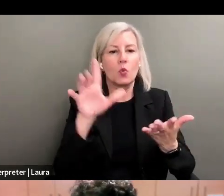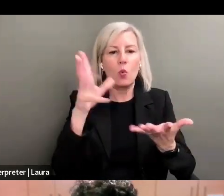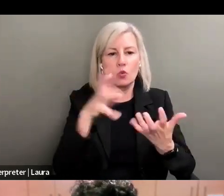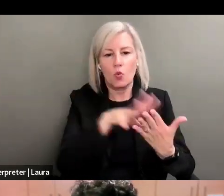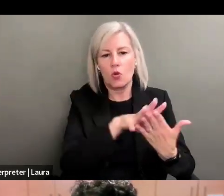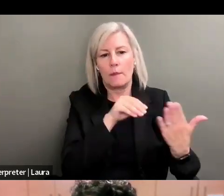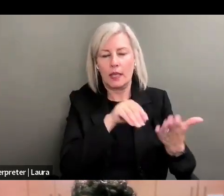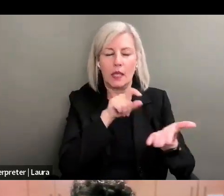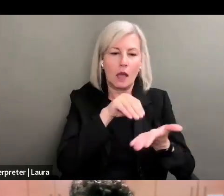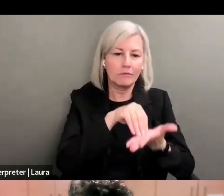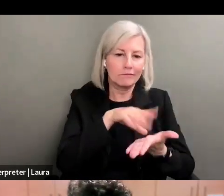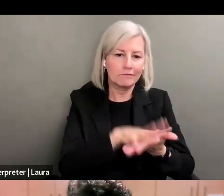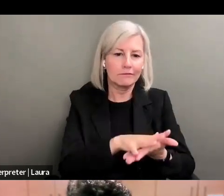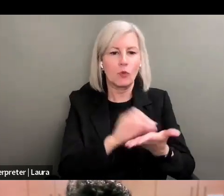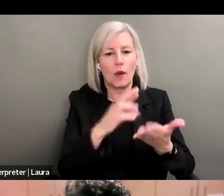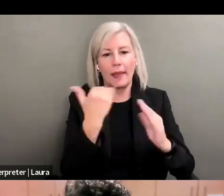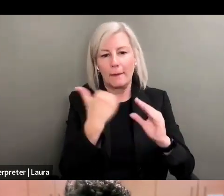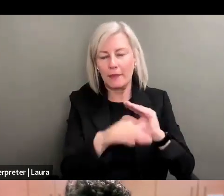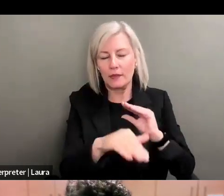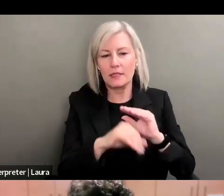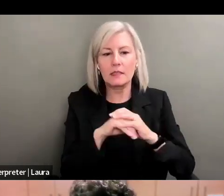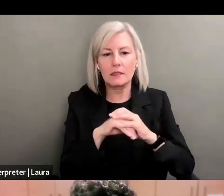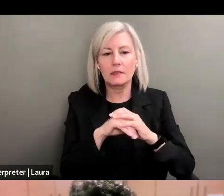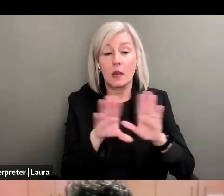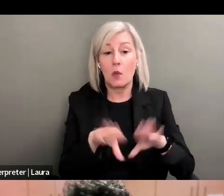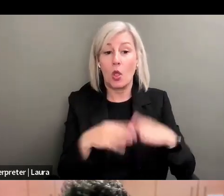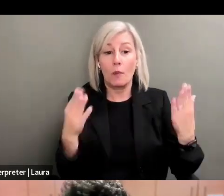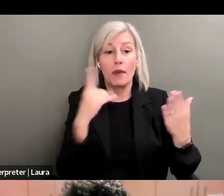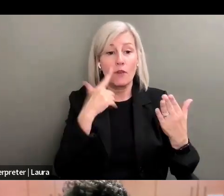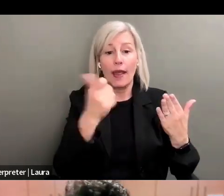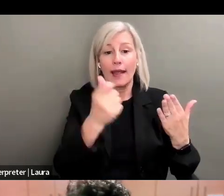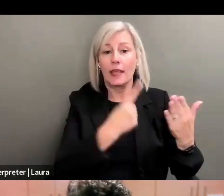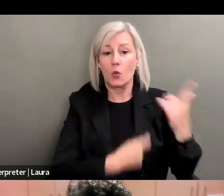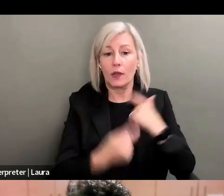information or emails and we'll open it up for questions or if there's questions